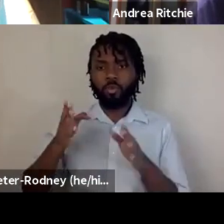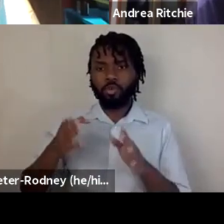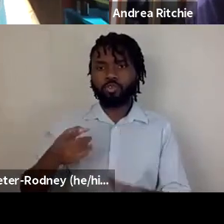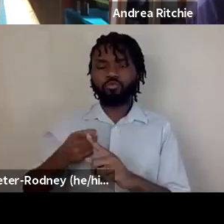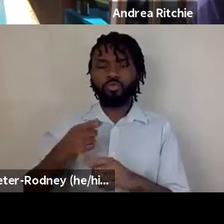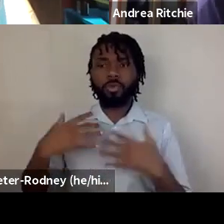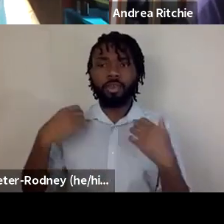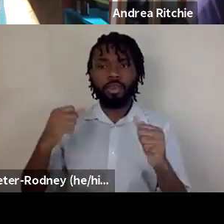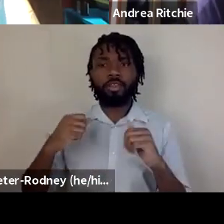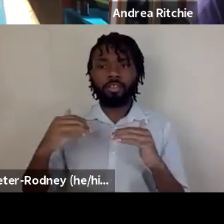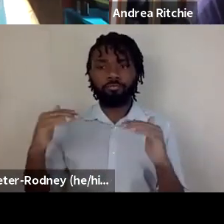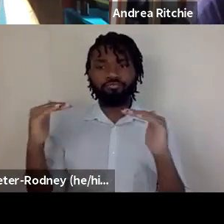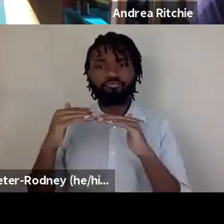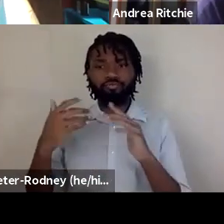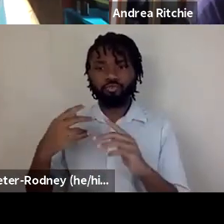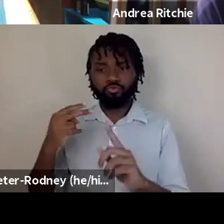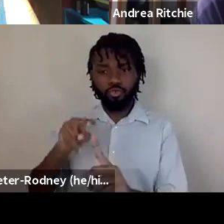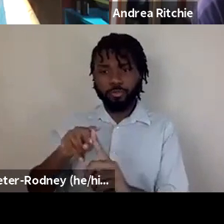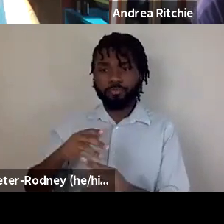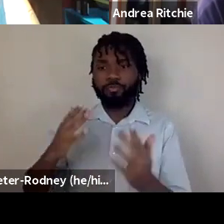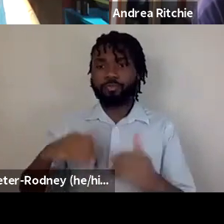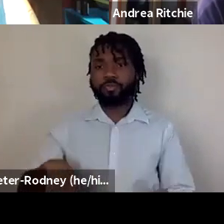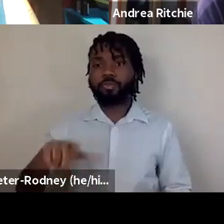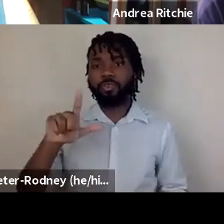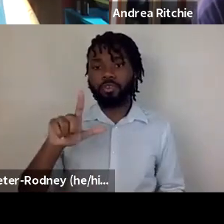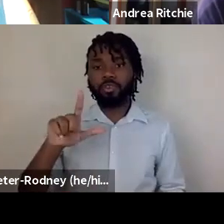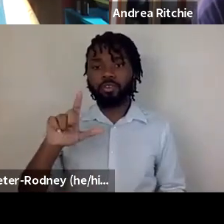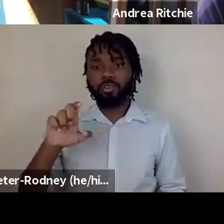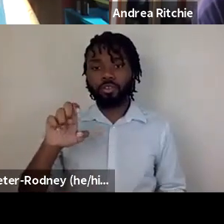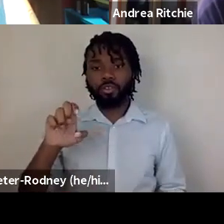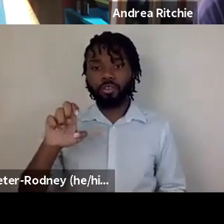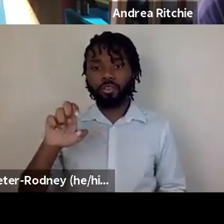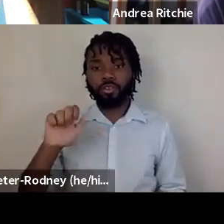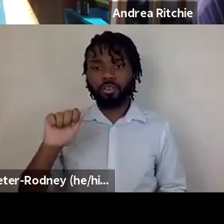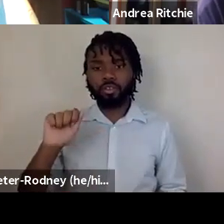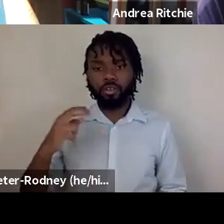Mia Mingus, M-I-A M-I-N-G-U-S;